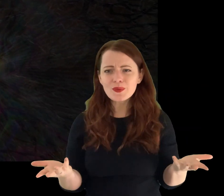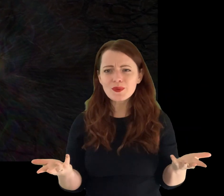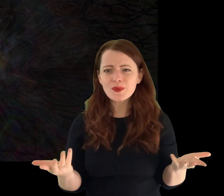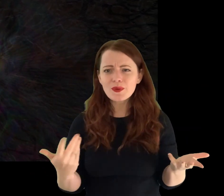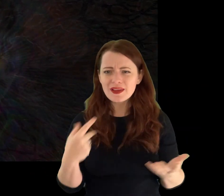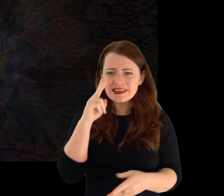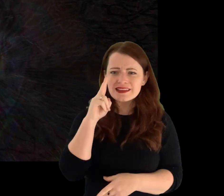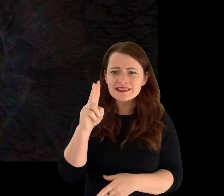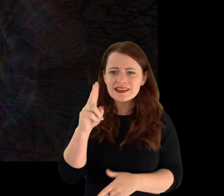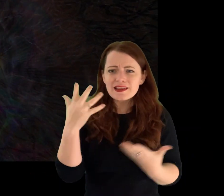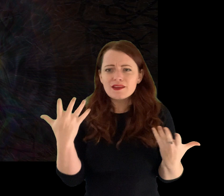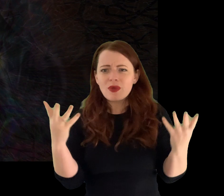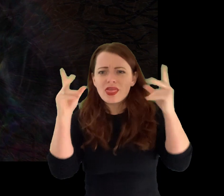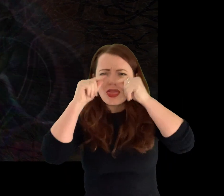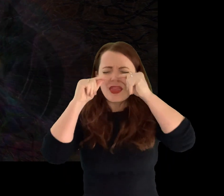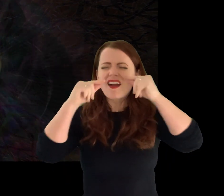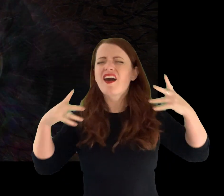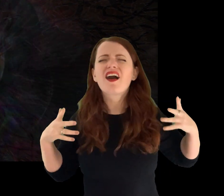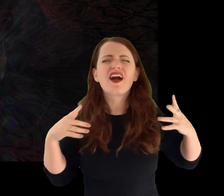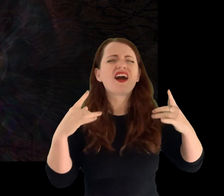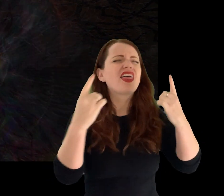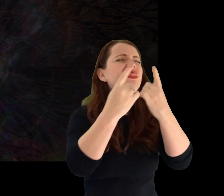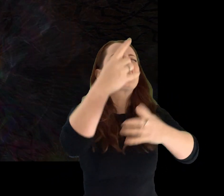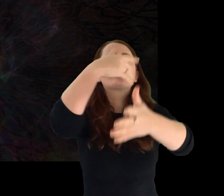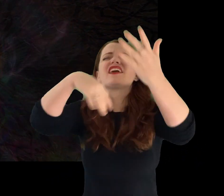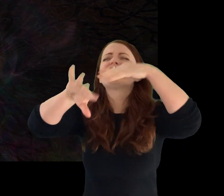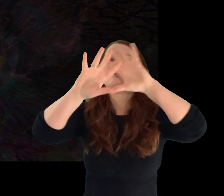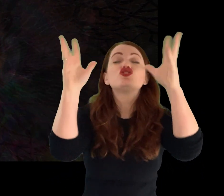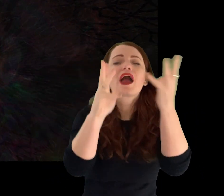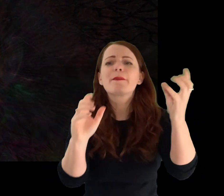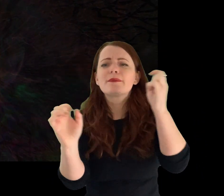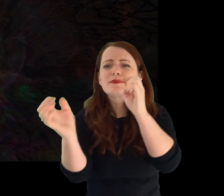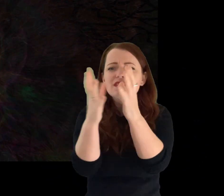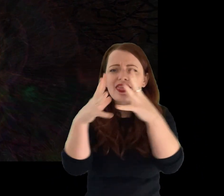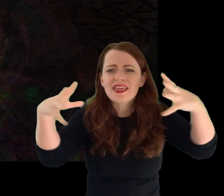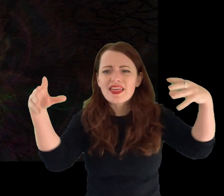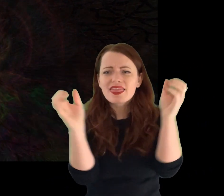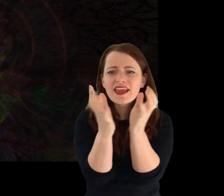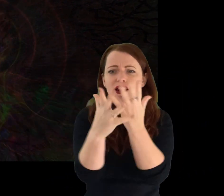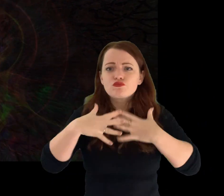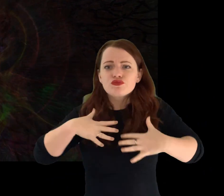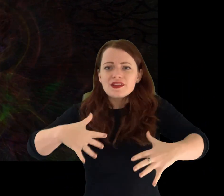To see without looking At things, things Sweeping shapes Thick and thin breathing, breathing